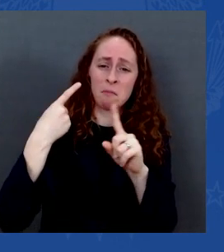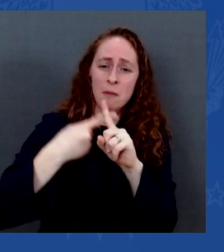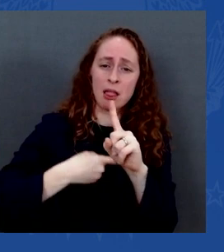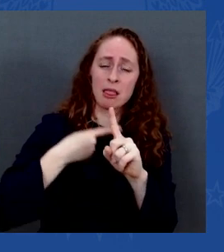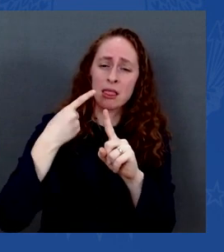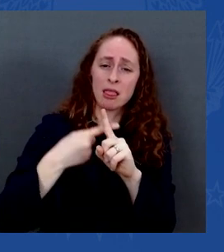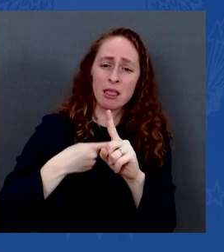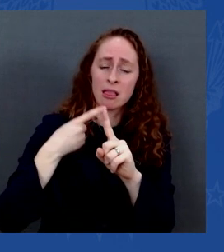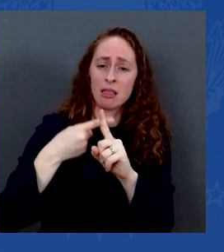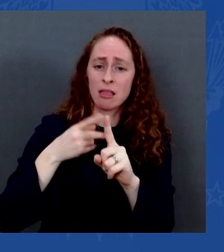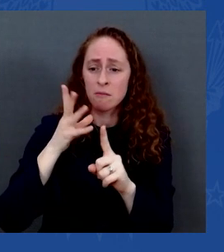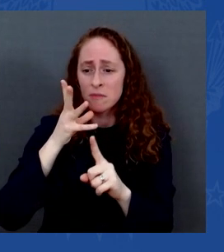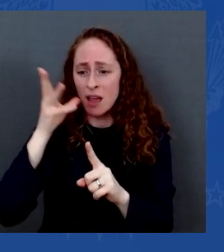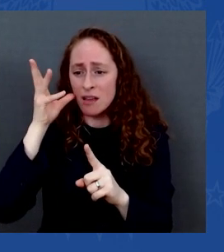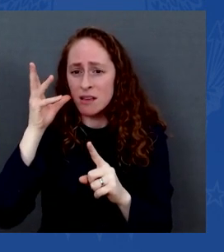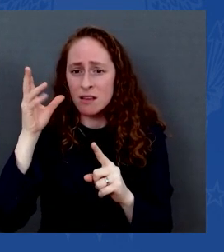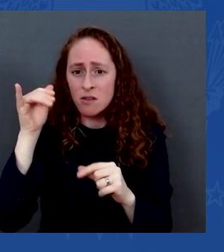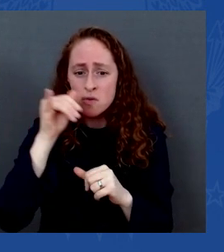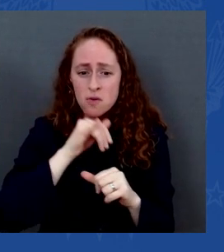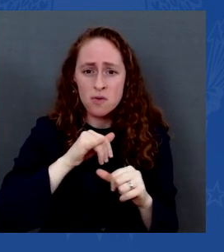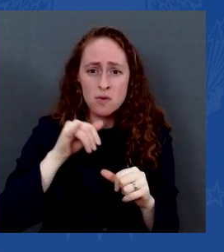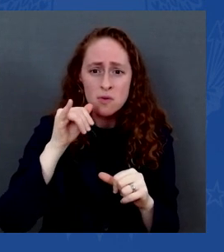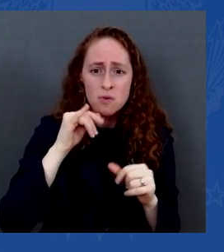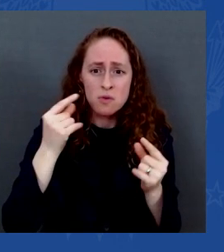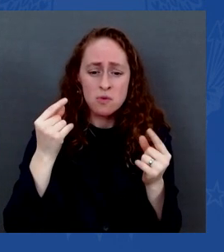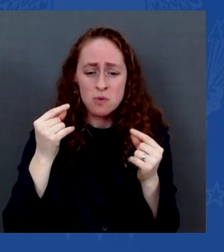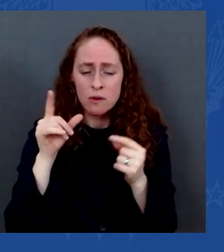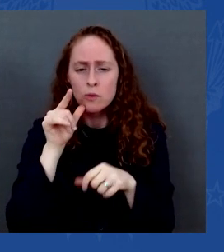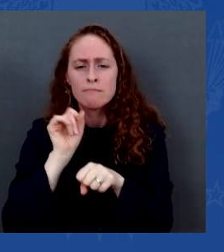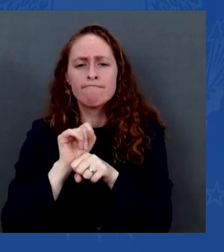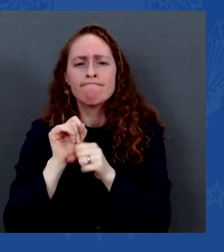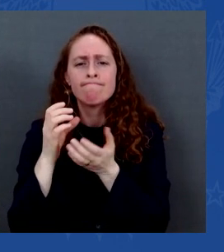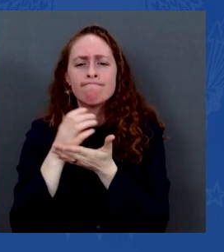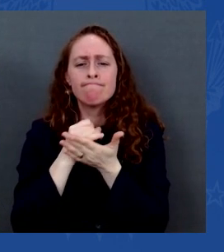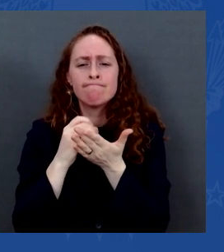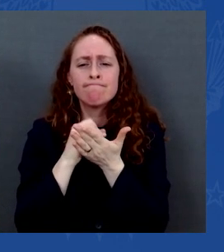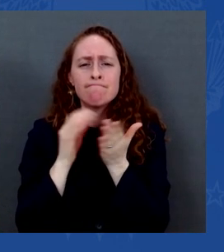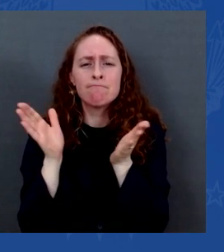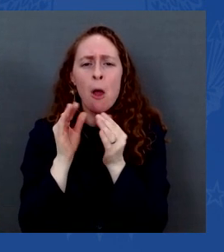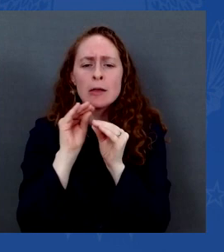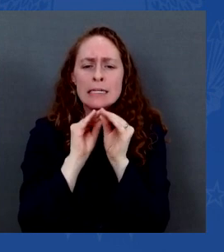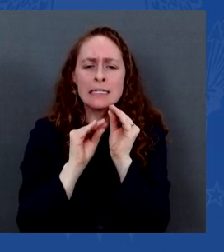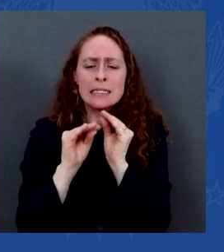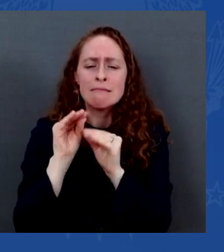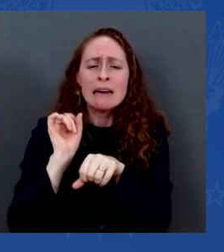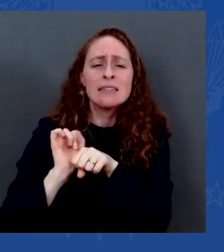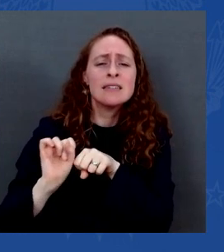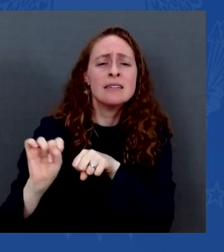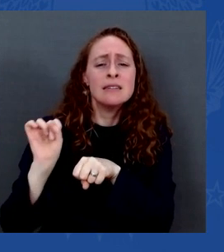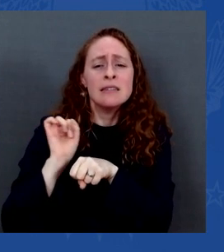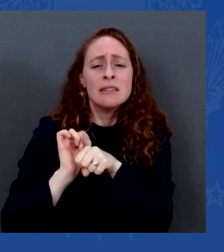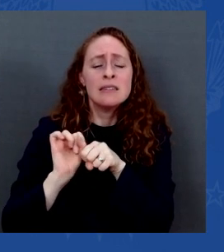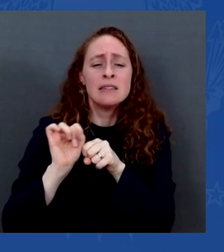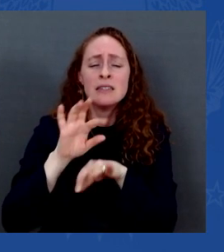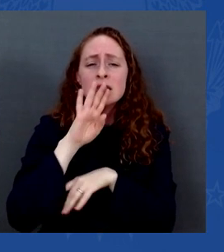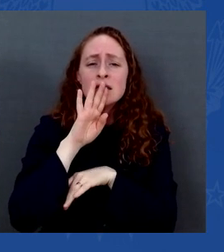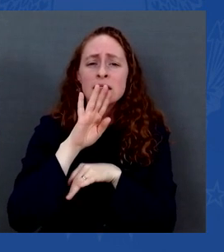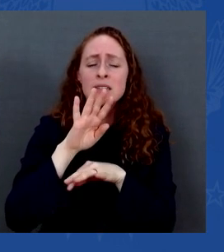and you look at your kid and you know if you don't get that vaccine for them -- I mean, that -- excuse me -- if you don't get that drug for them,